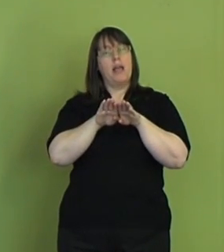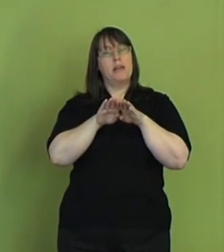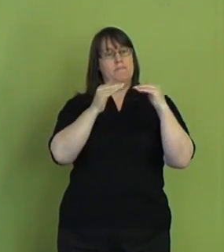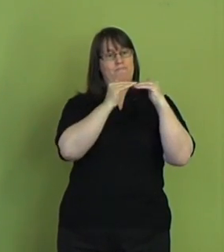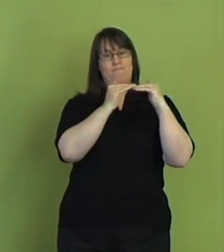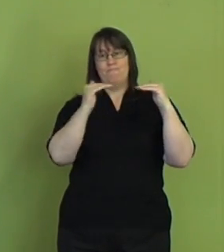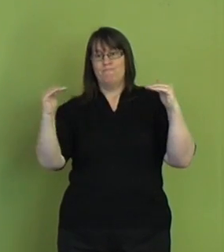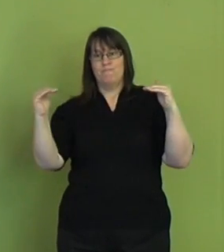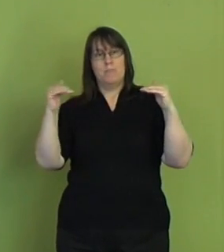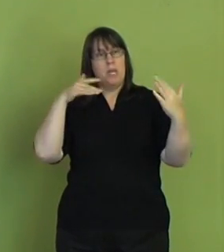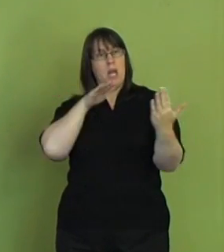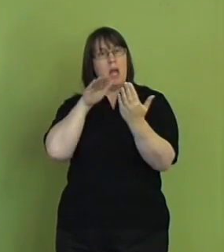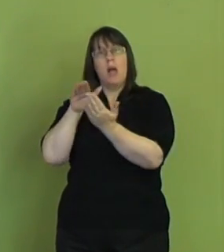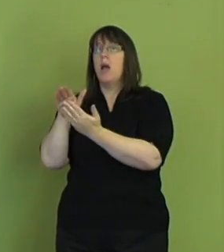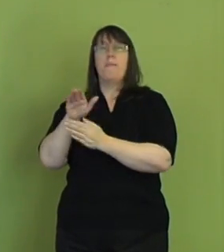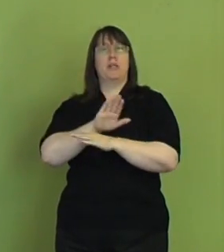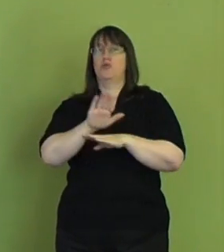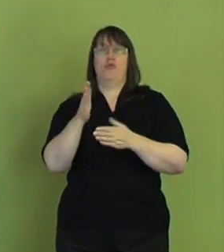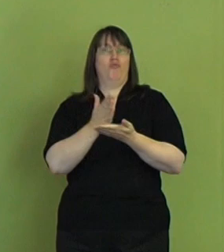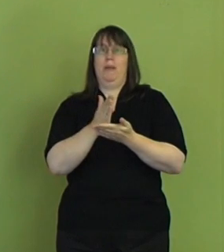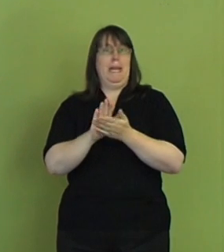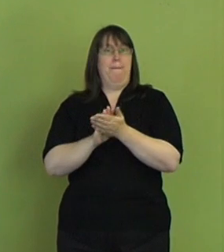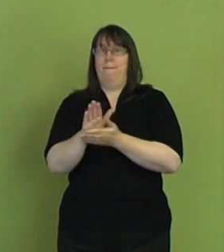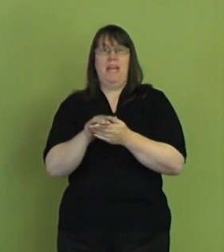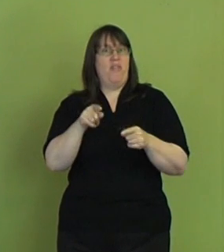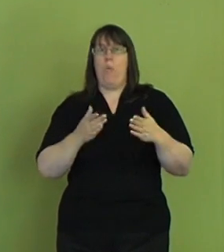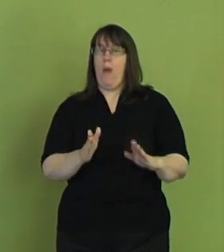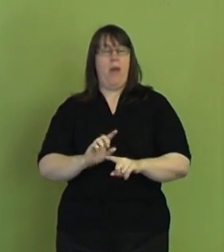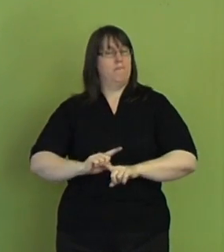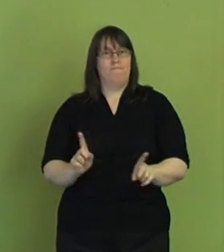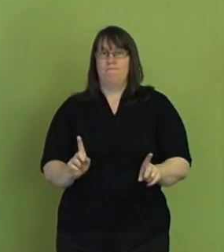which is actually not what she intended.